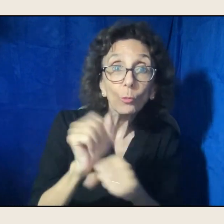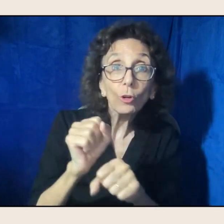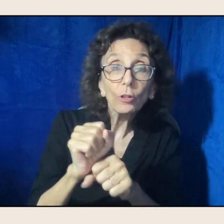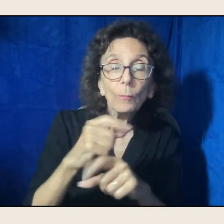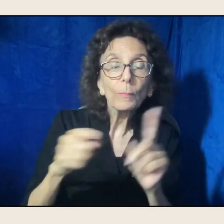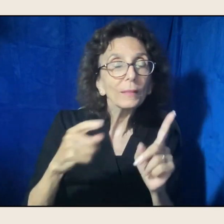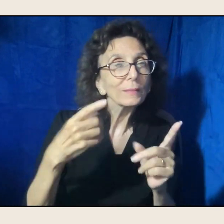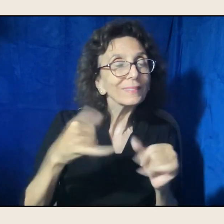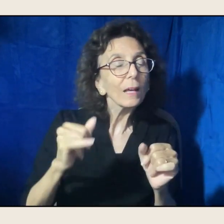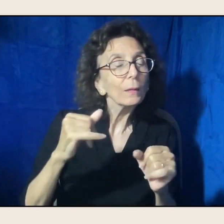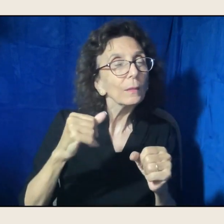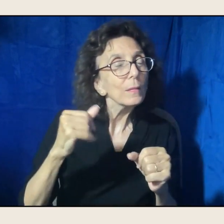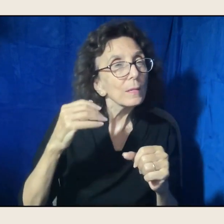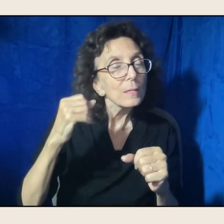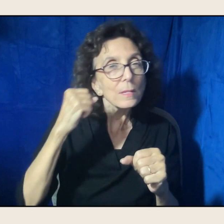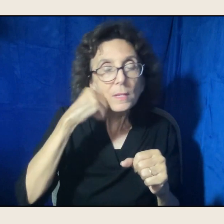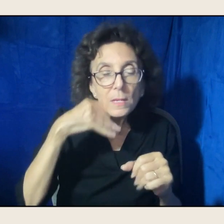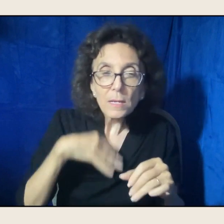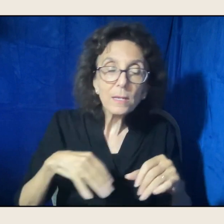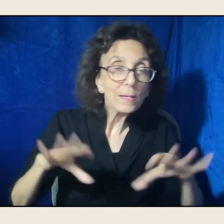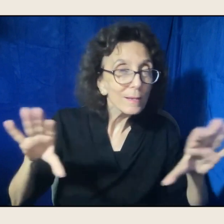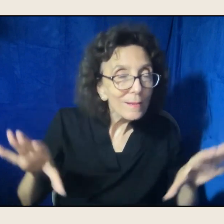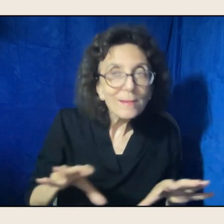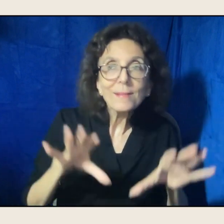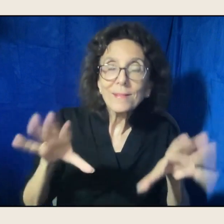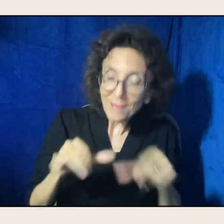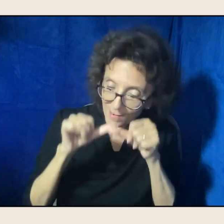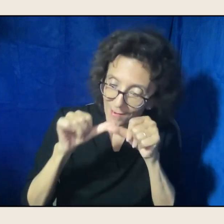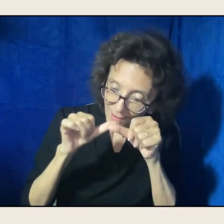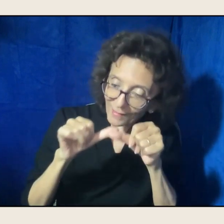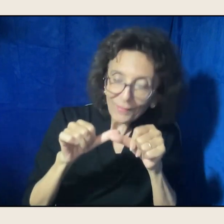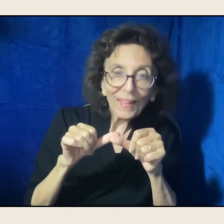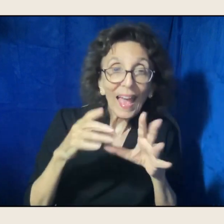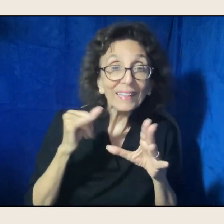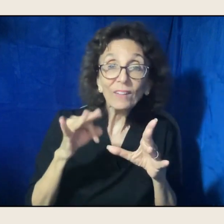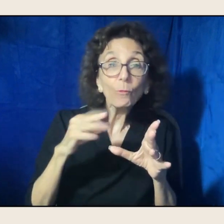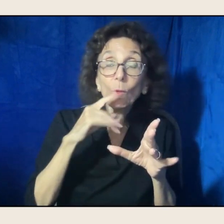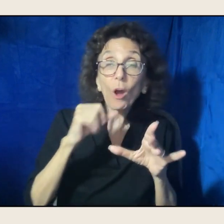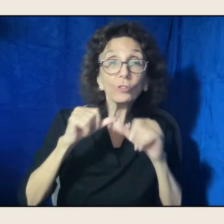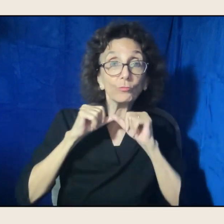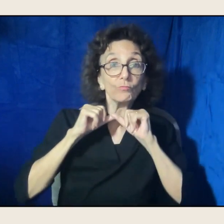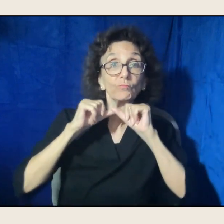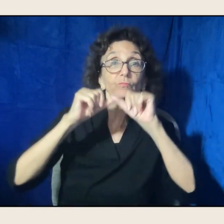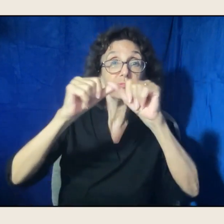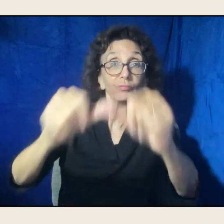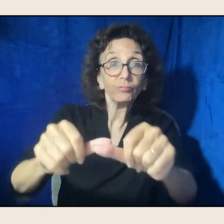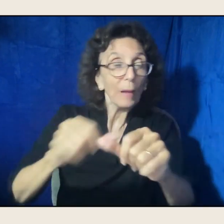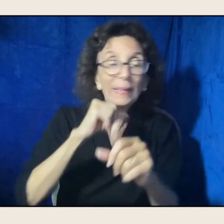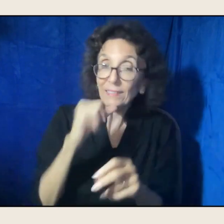in order to kind of be in this for the long haul, for this marathon, we do need each other.